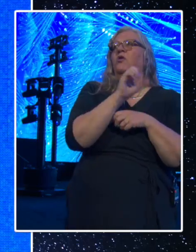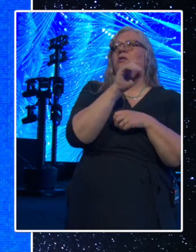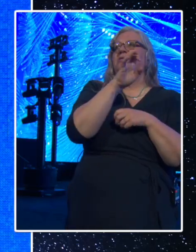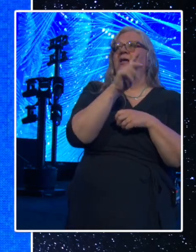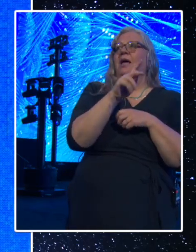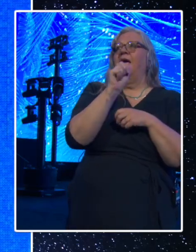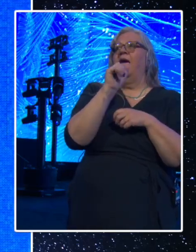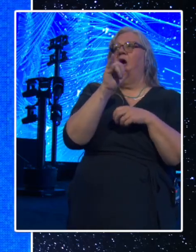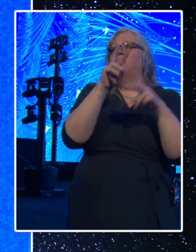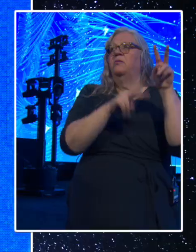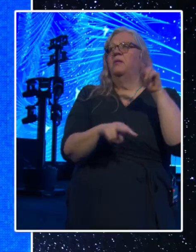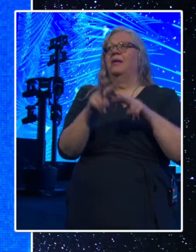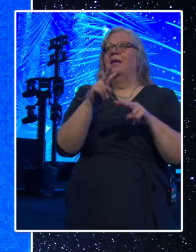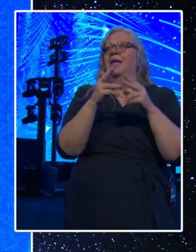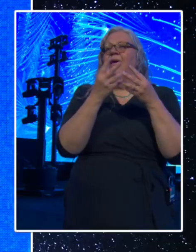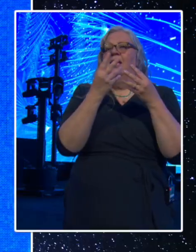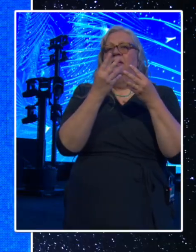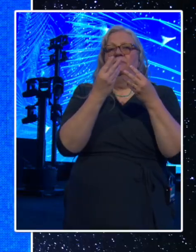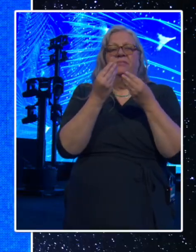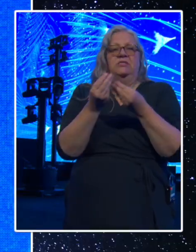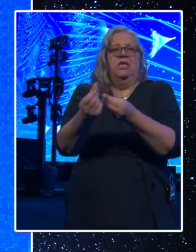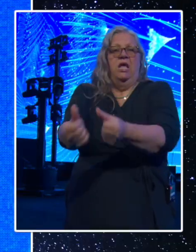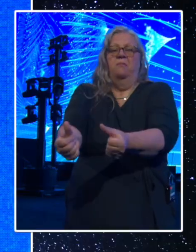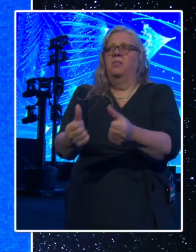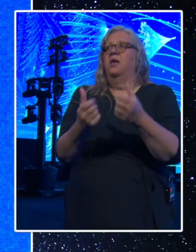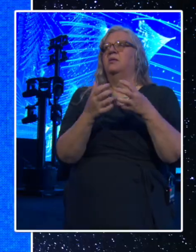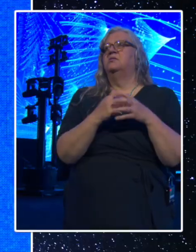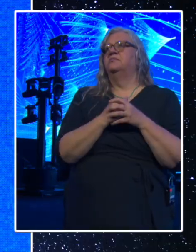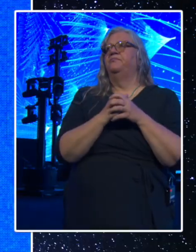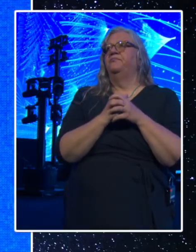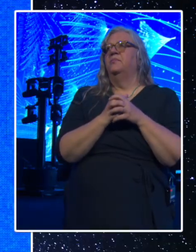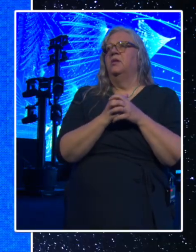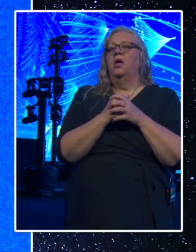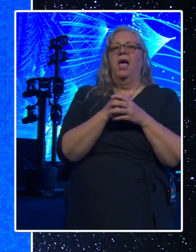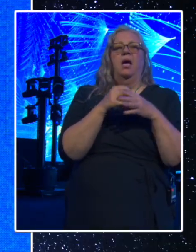and seamless integration with NVIDIA's blueprints and architectures.